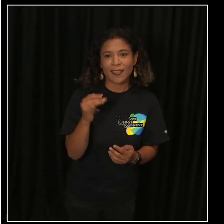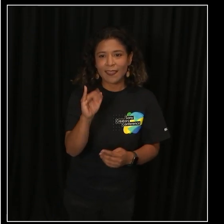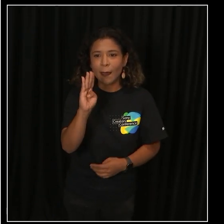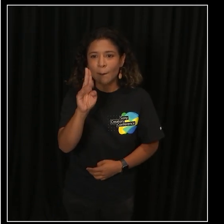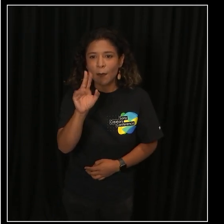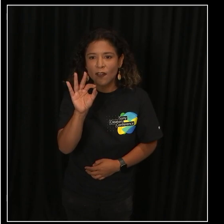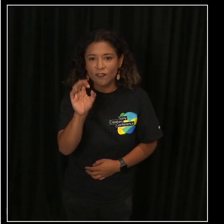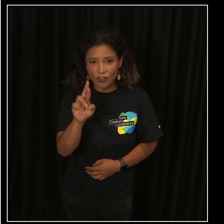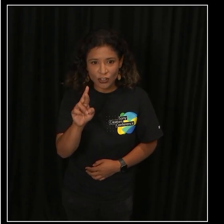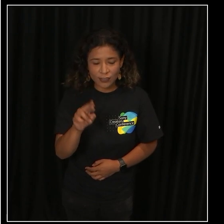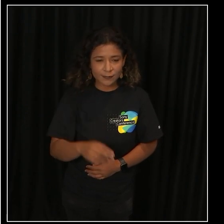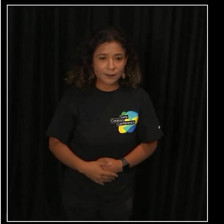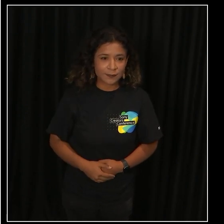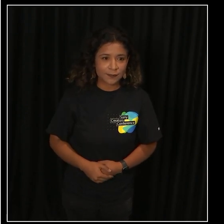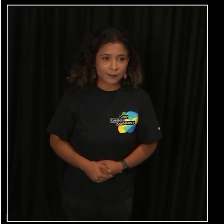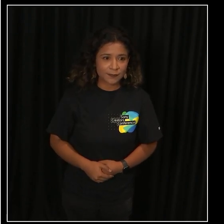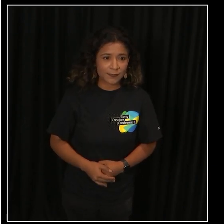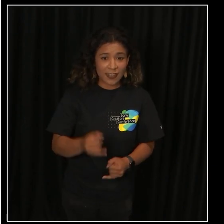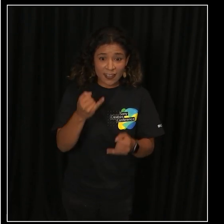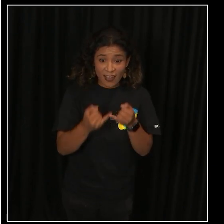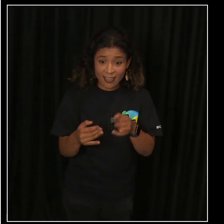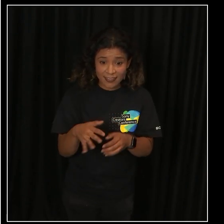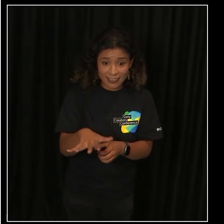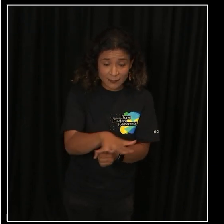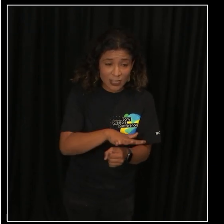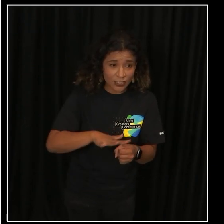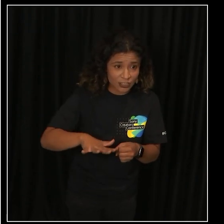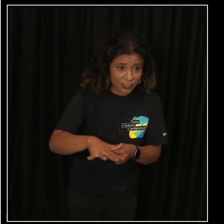Finally, the special filter is are Joint Bilateral Filter